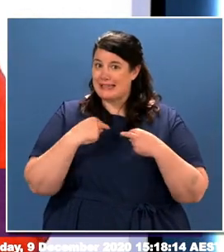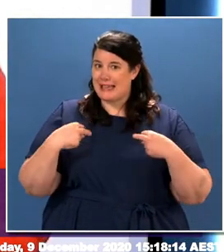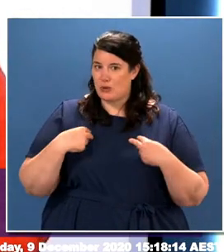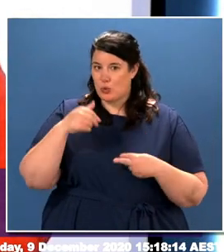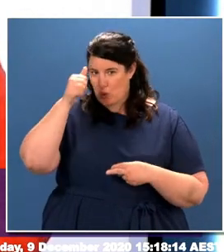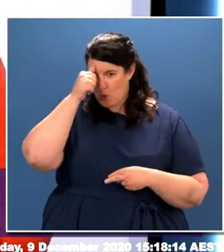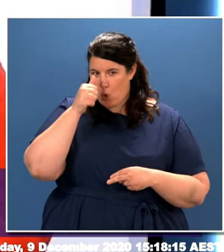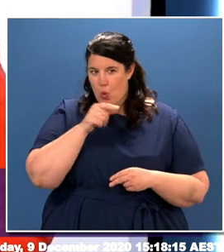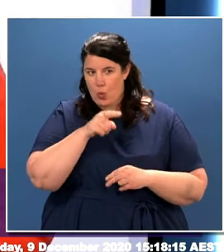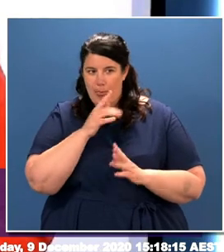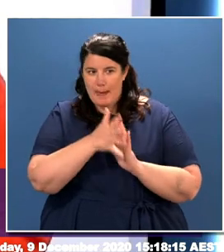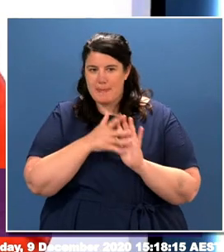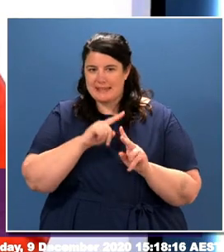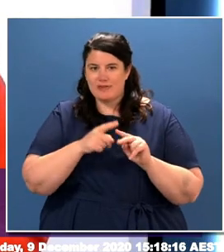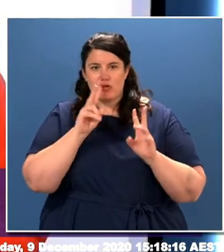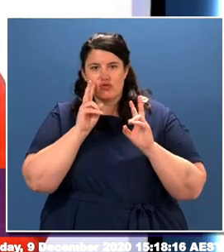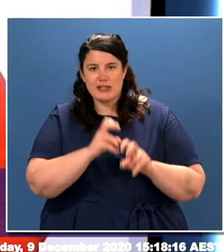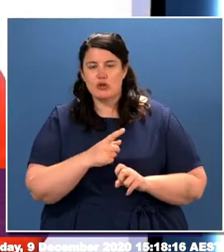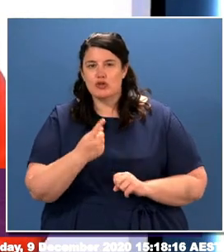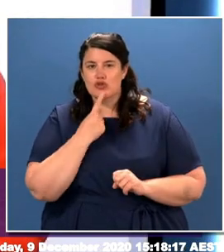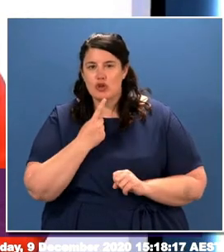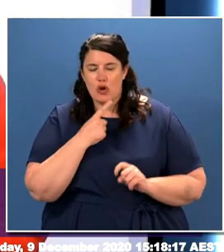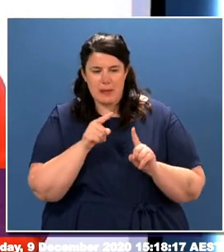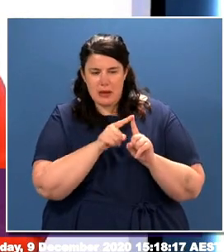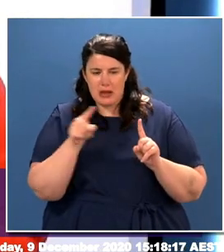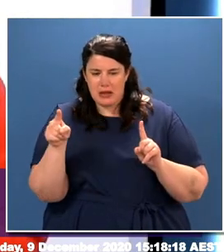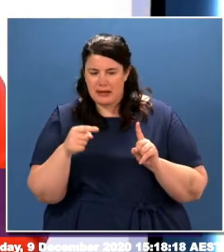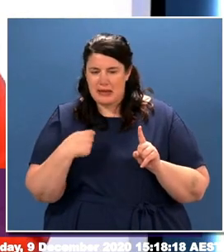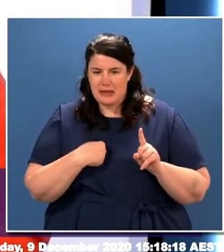what that means, but for some of us need enlightenment.